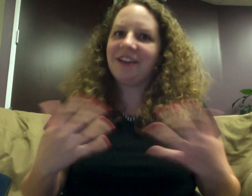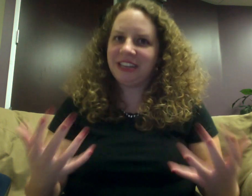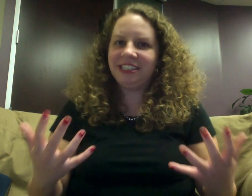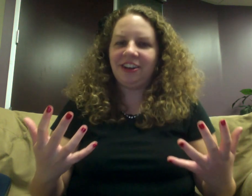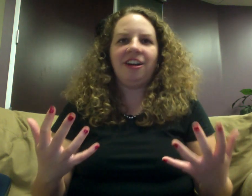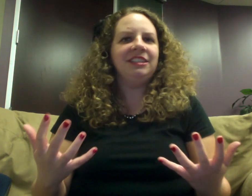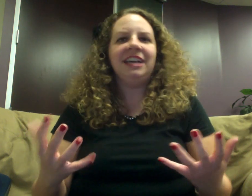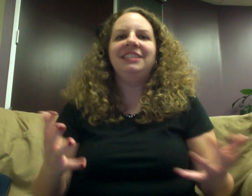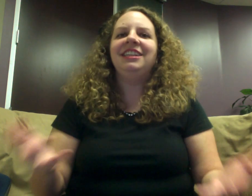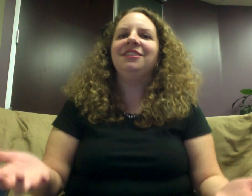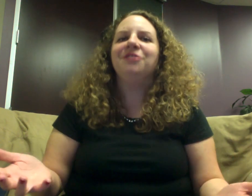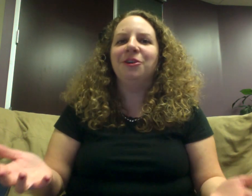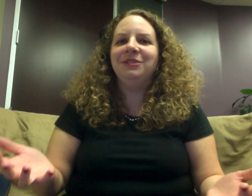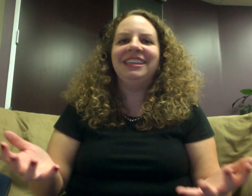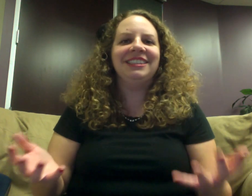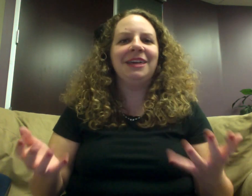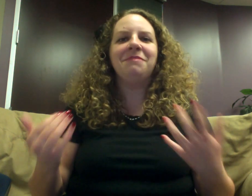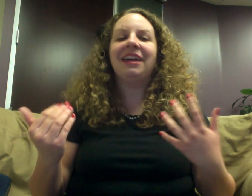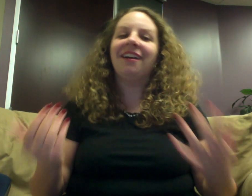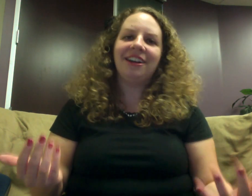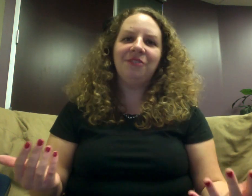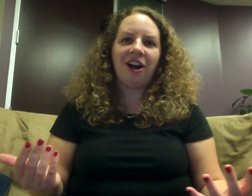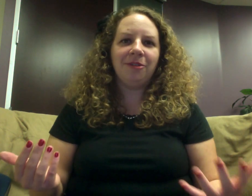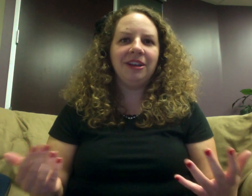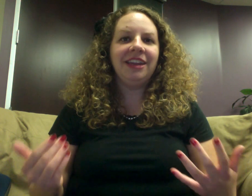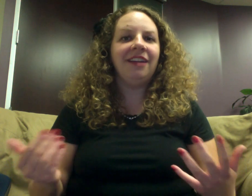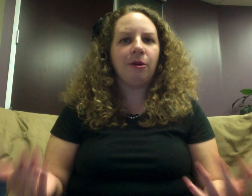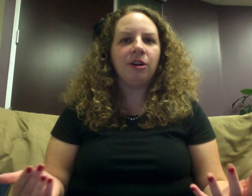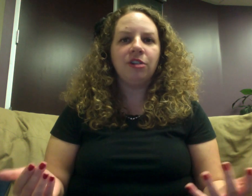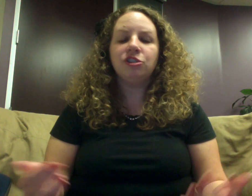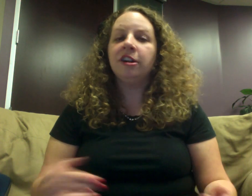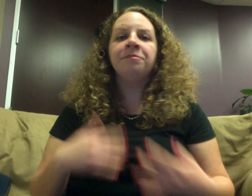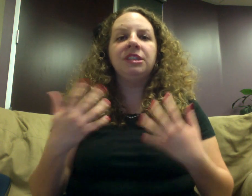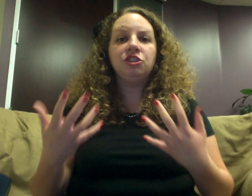not having a staring contest, any of those things that make it kind of awkward. This